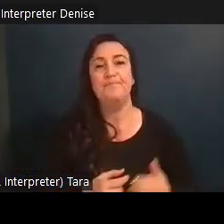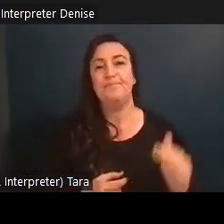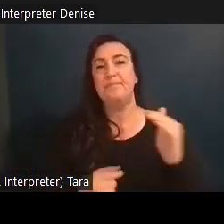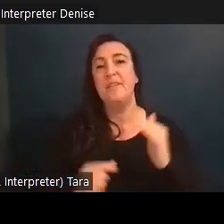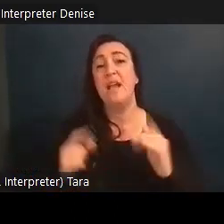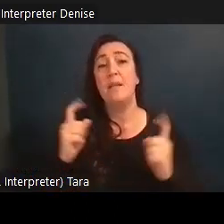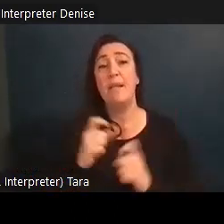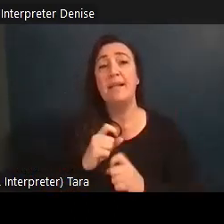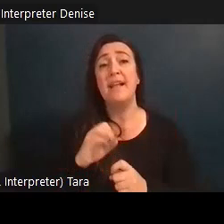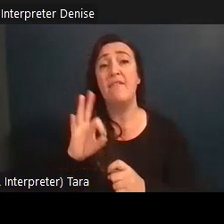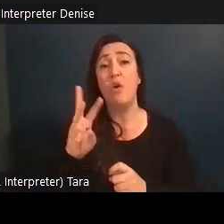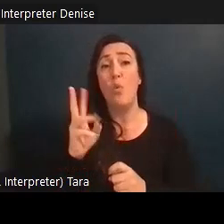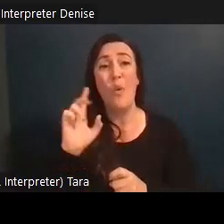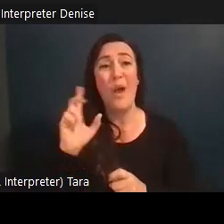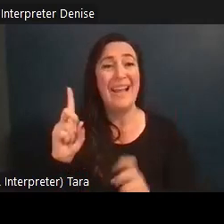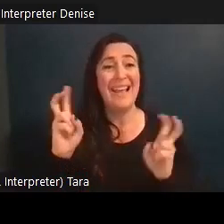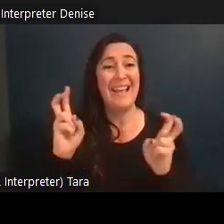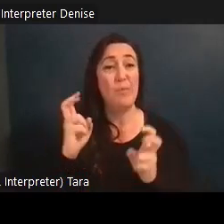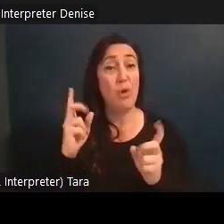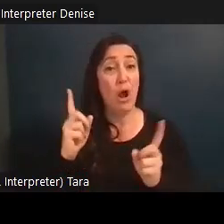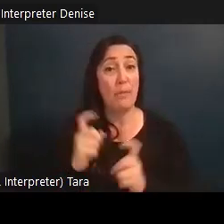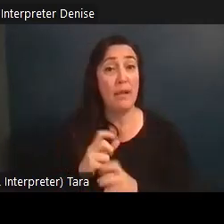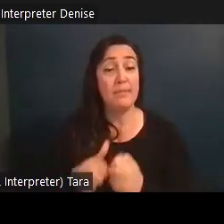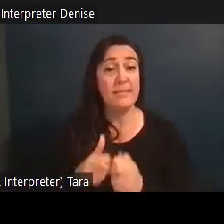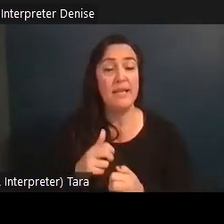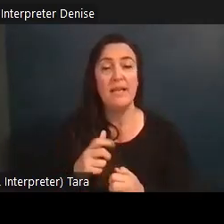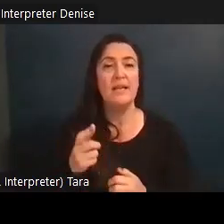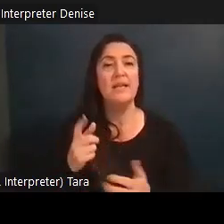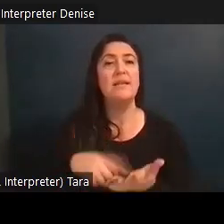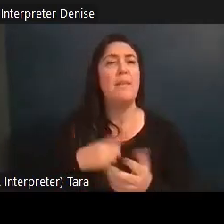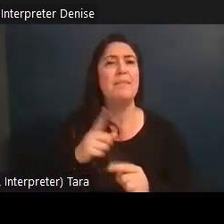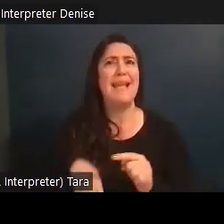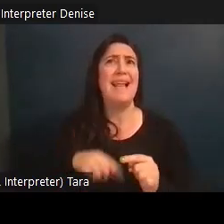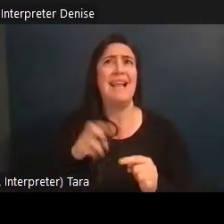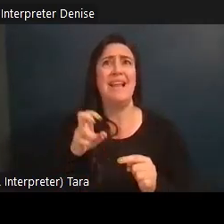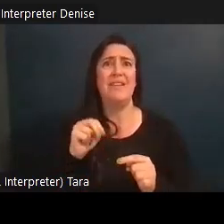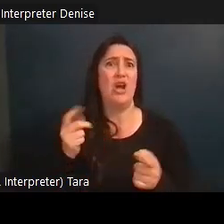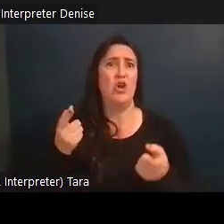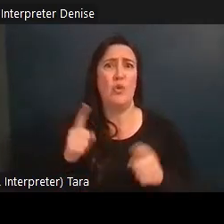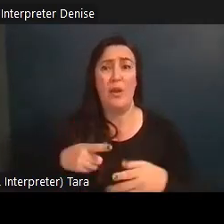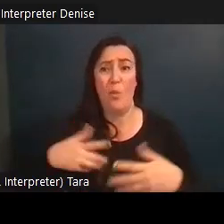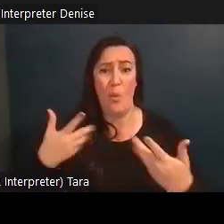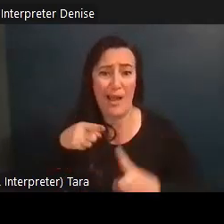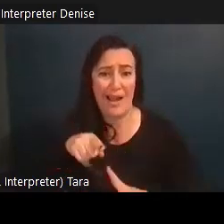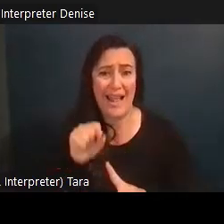they're they're so complex, we can't even agree on what the problem is. That extends into the scientific method and disciplines.